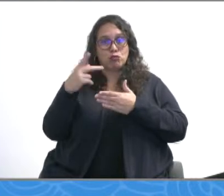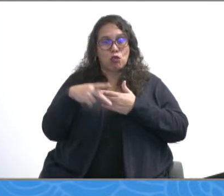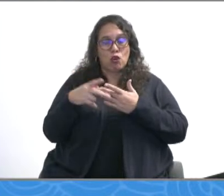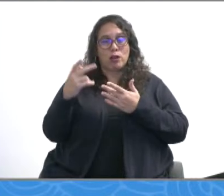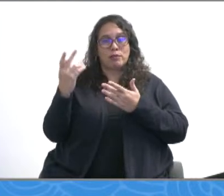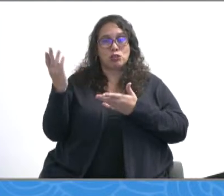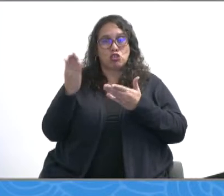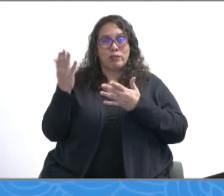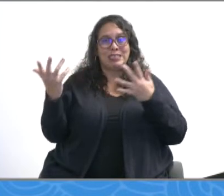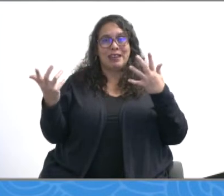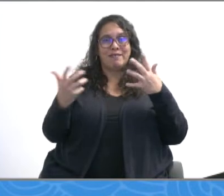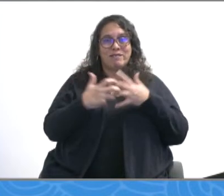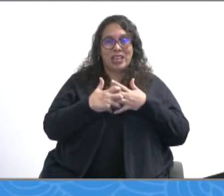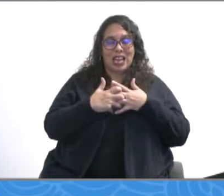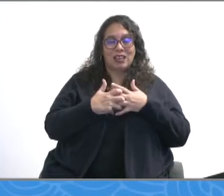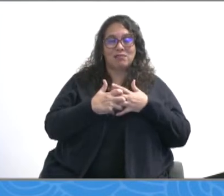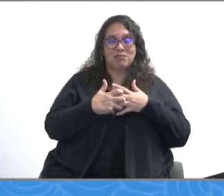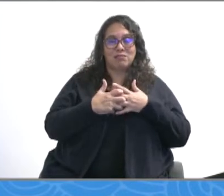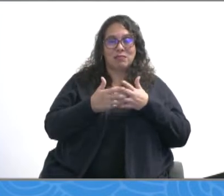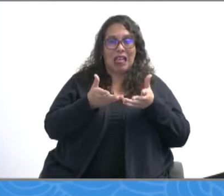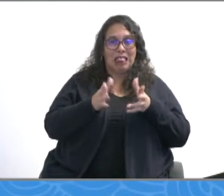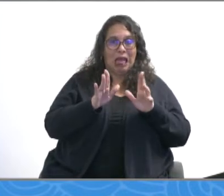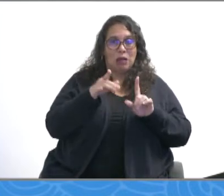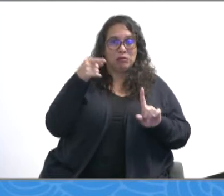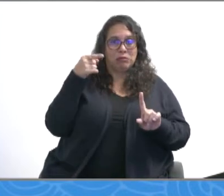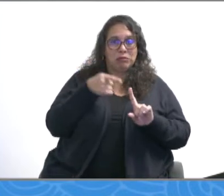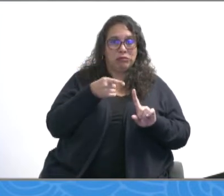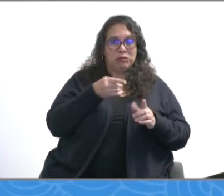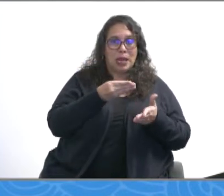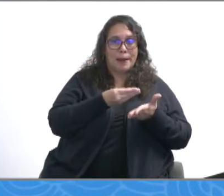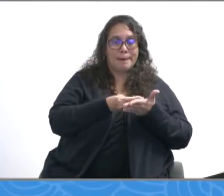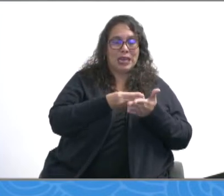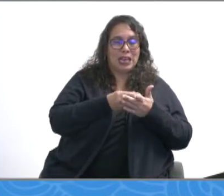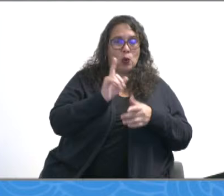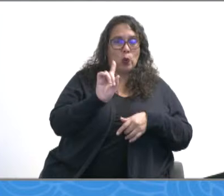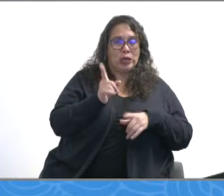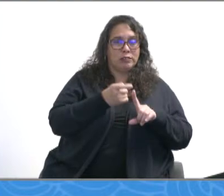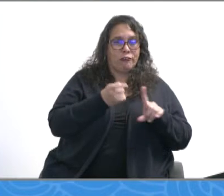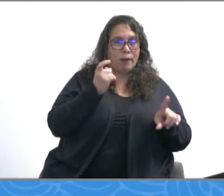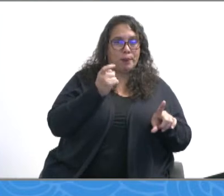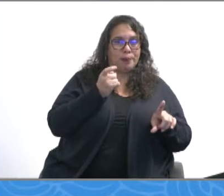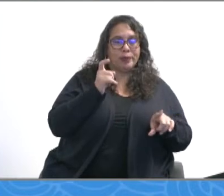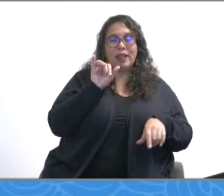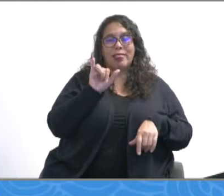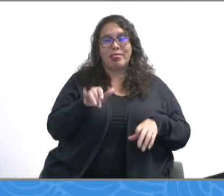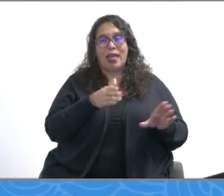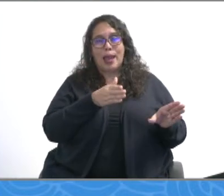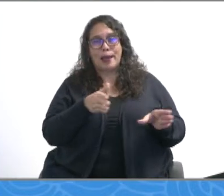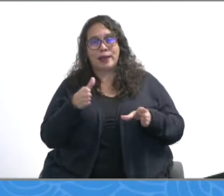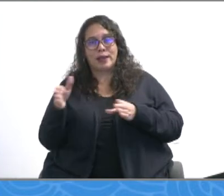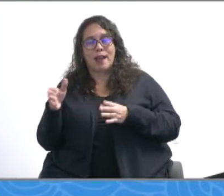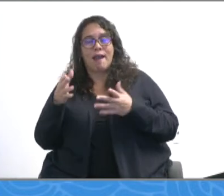the allowability of that particular funding source. This strategy has allowed LBUSD